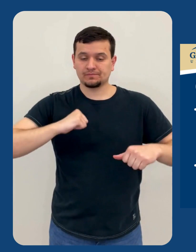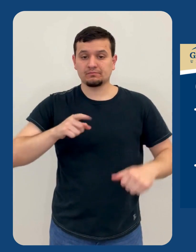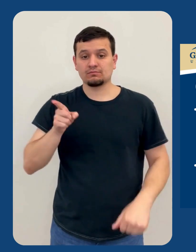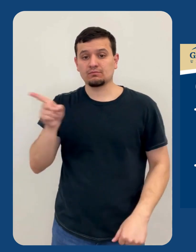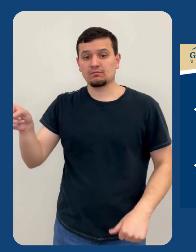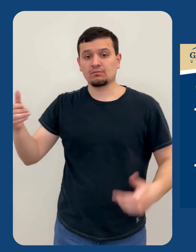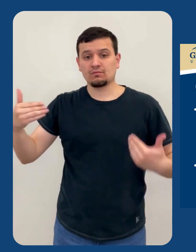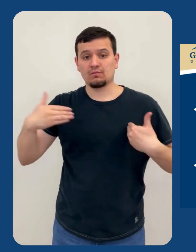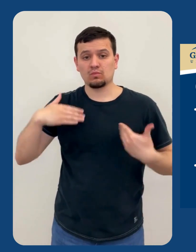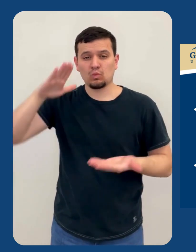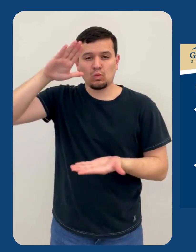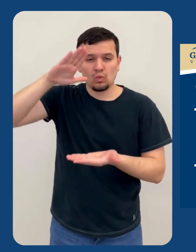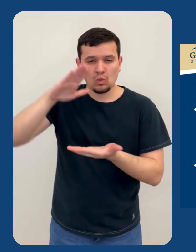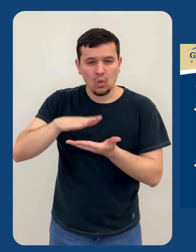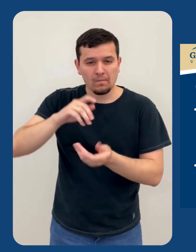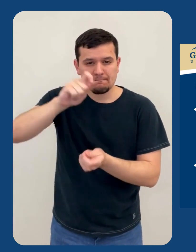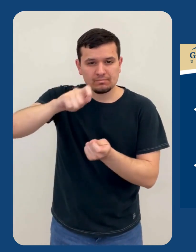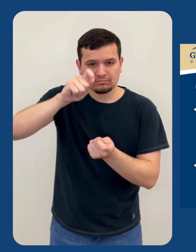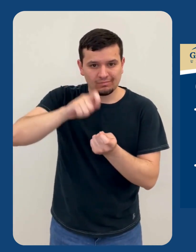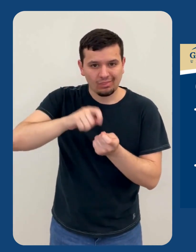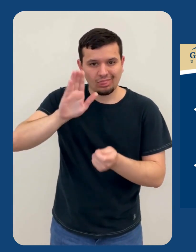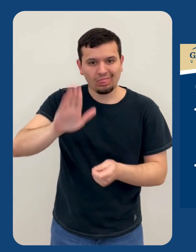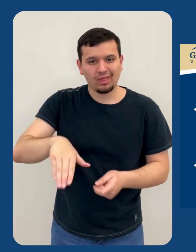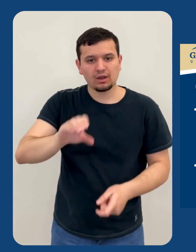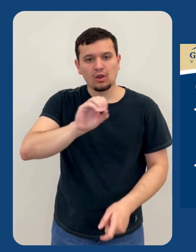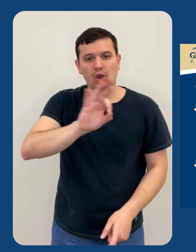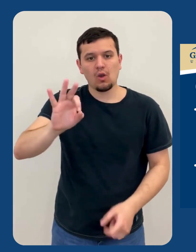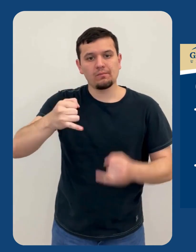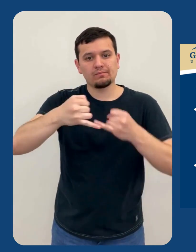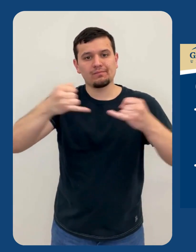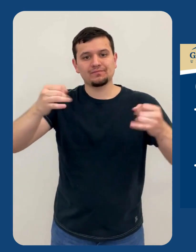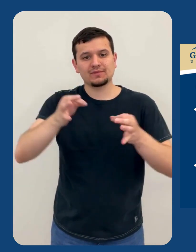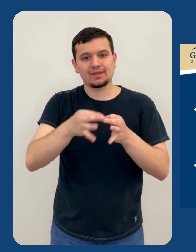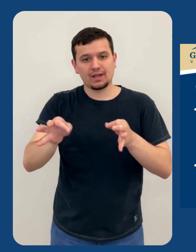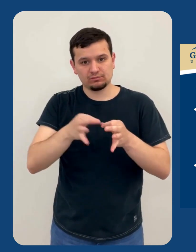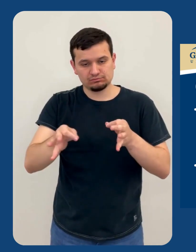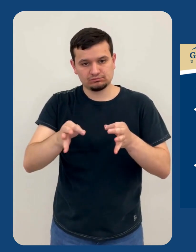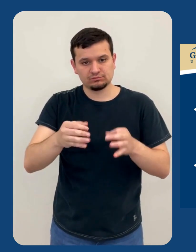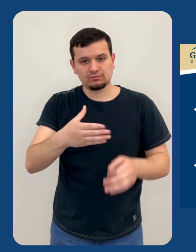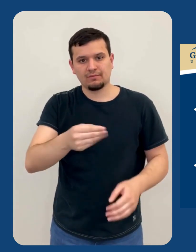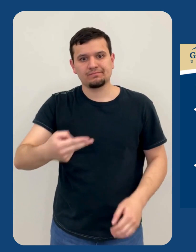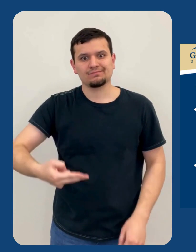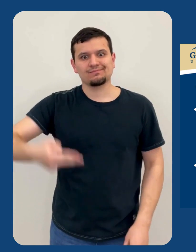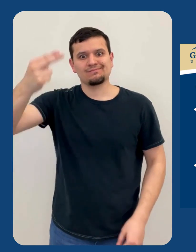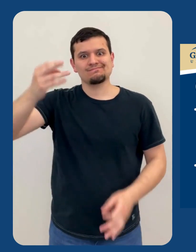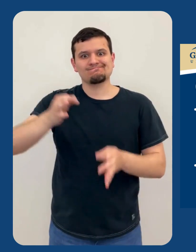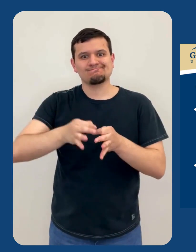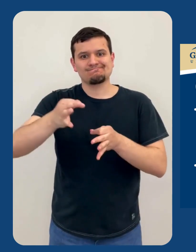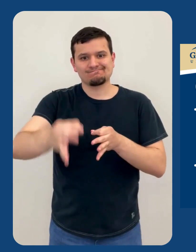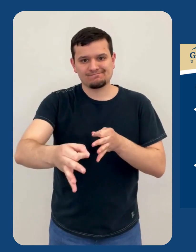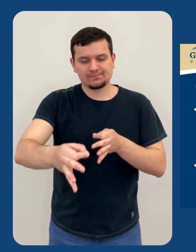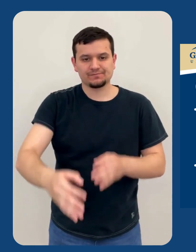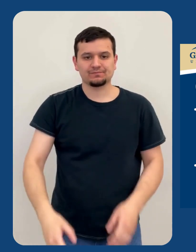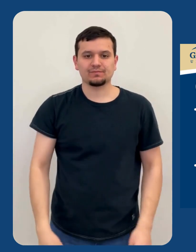They usually have lower accuracy than offline captions and higher delays.